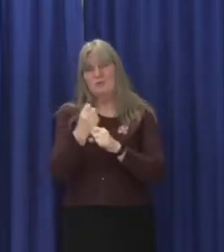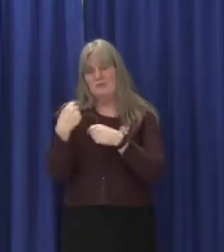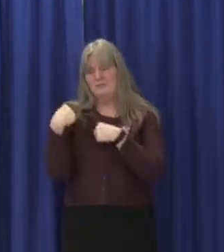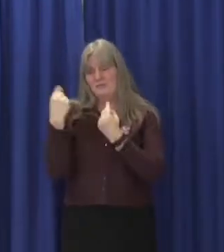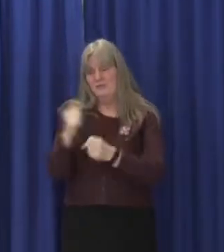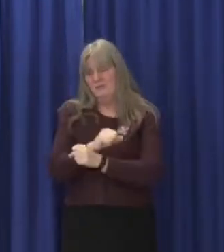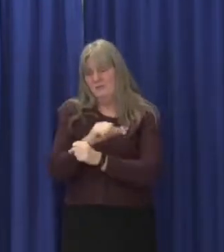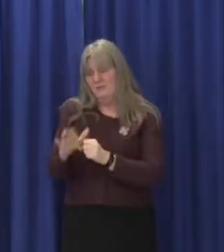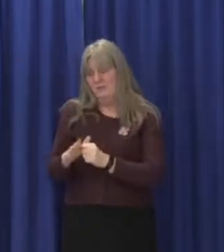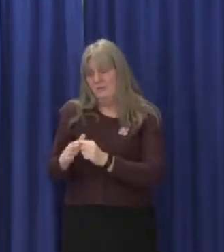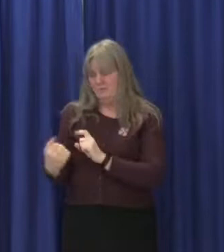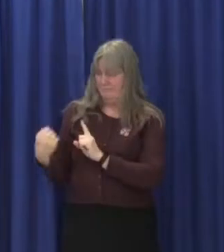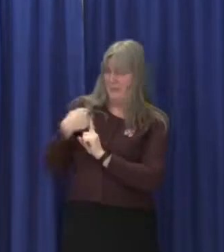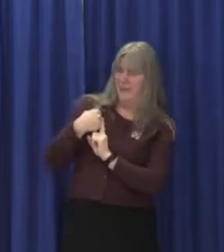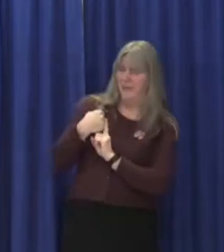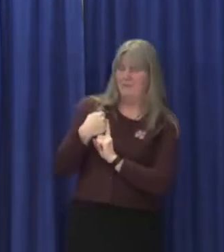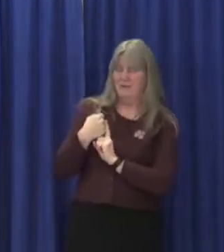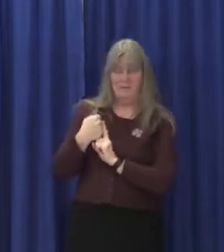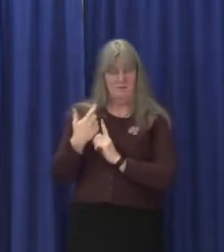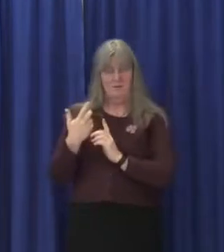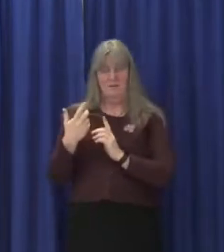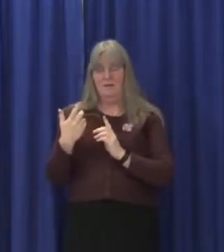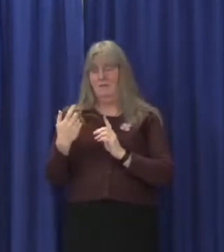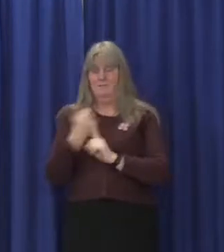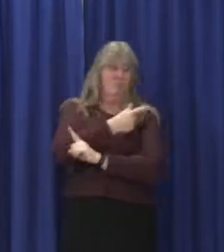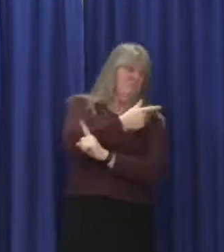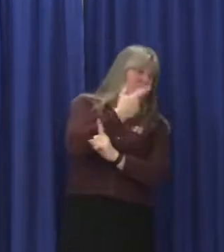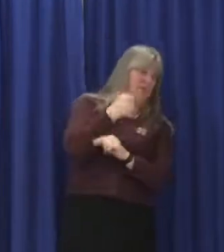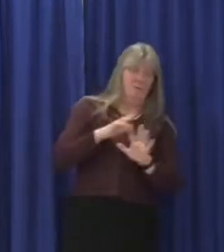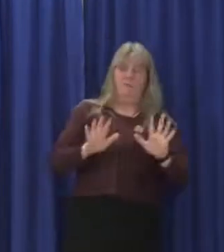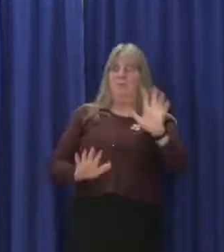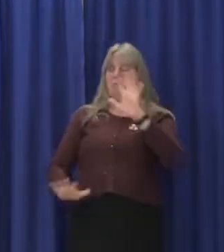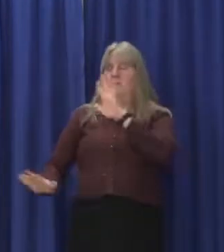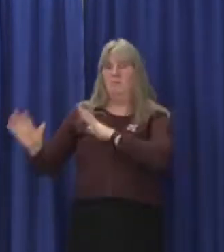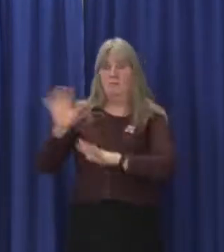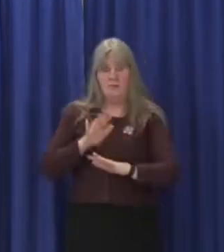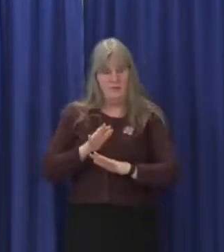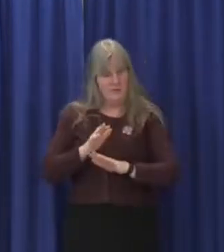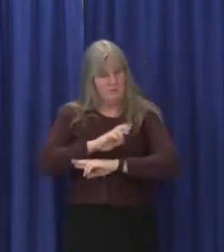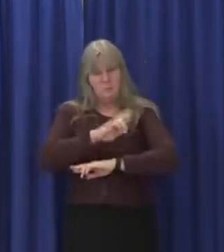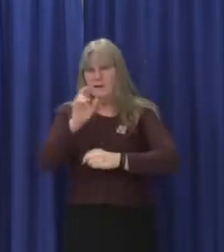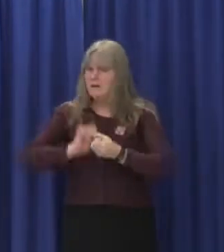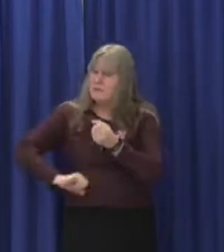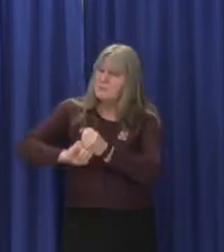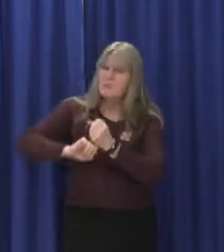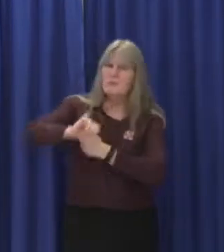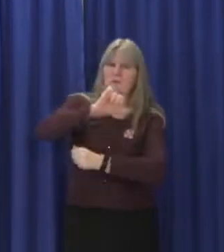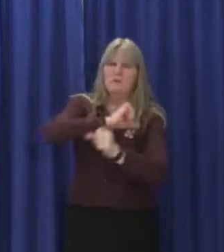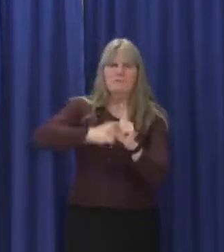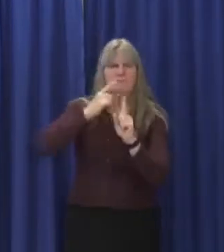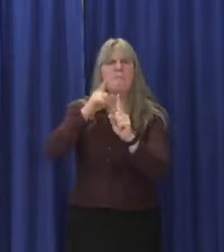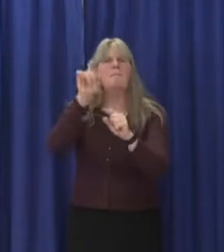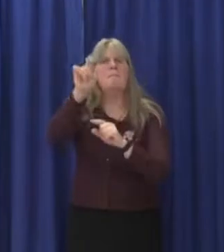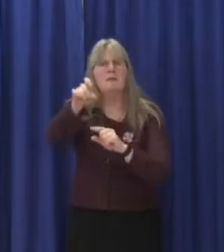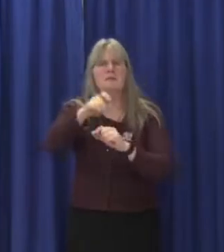continues to throw curveballs. And we need to continue to support each other as we deal with these curveballs.